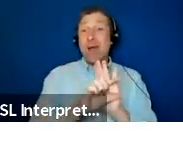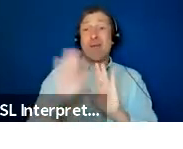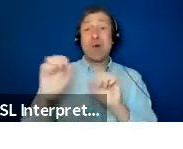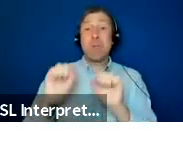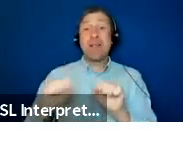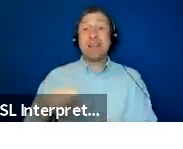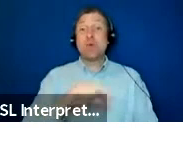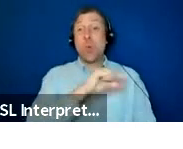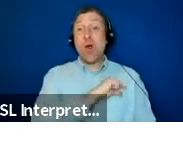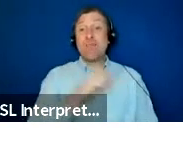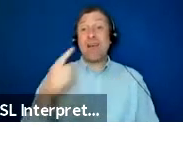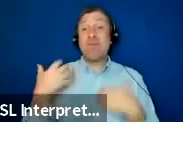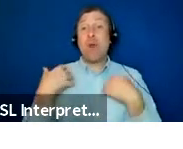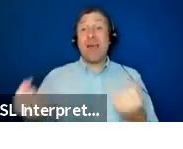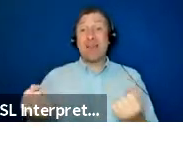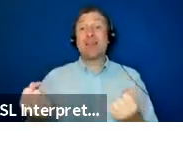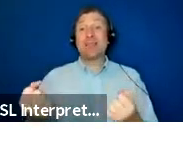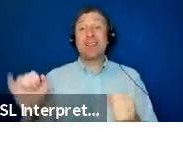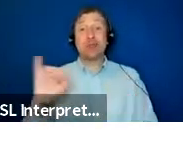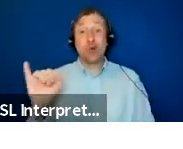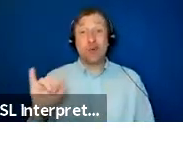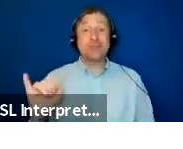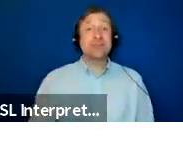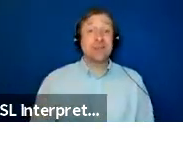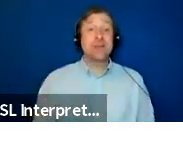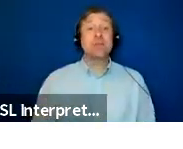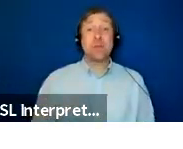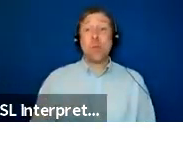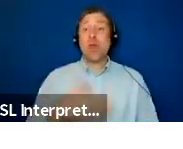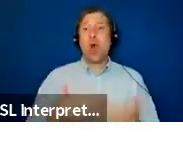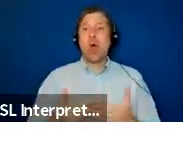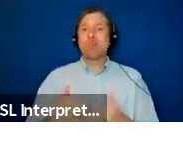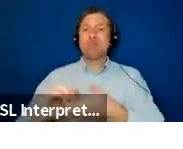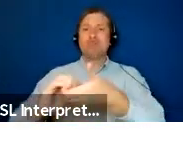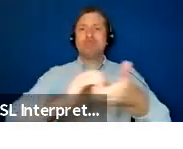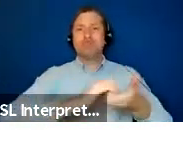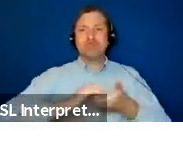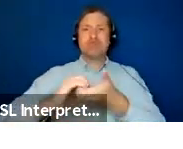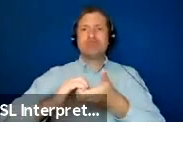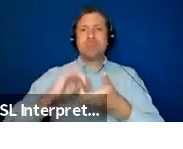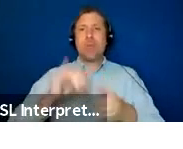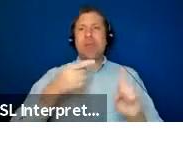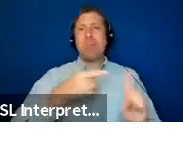qualify for health coverage, we were able to all stand together on that point. And it was actually a very moving moment